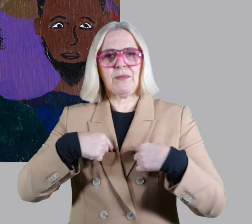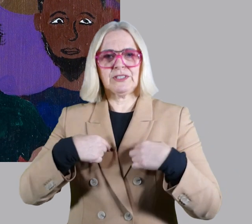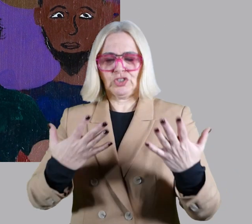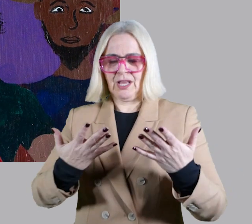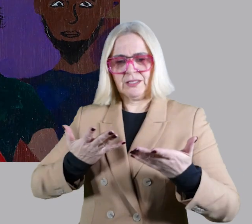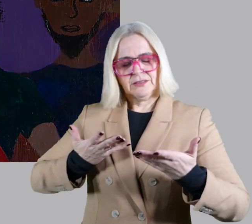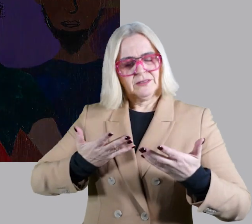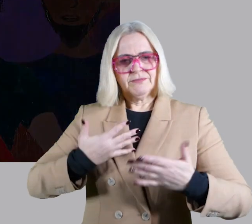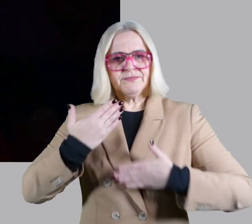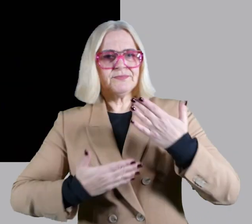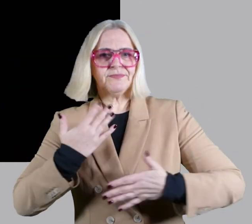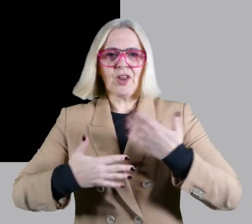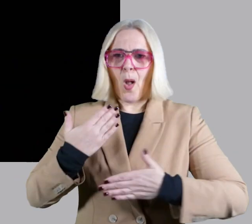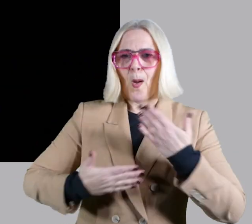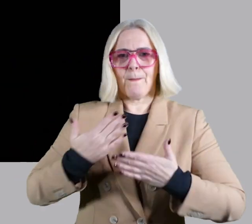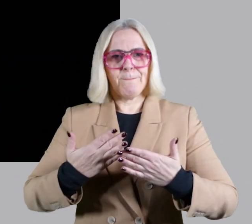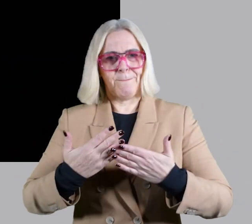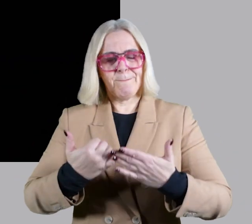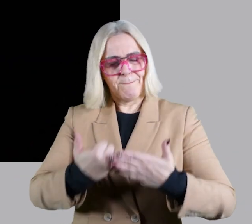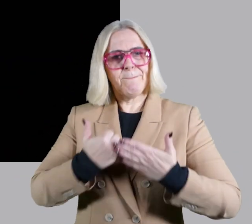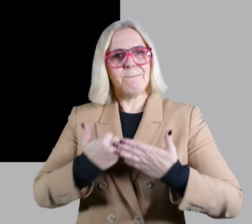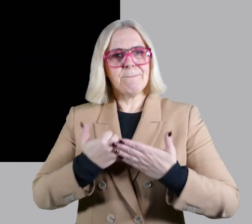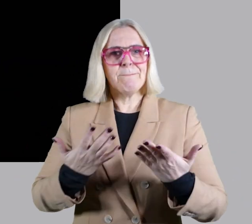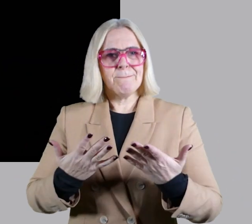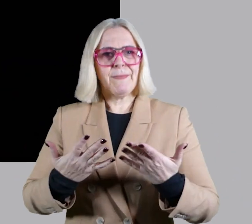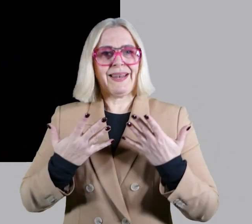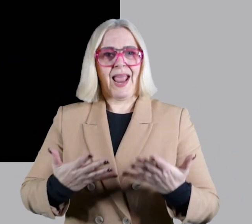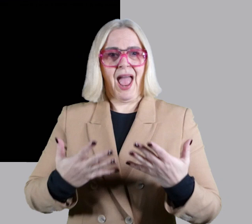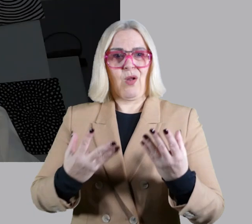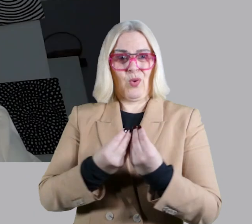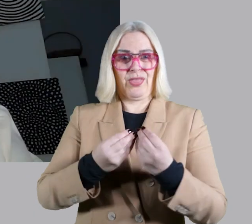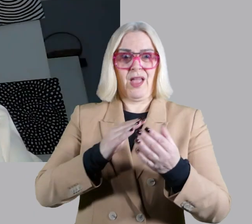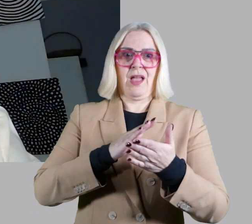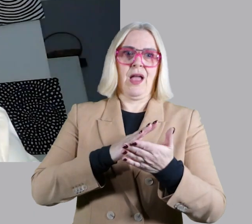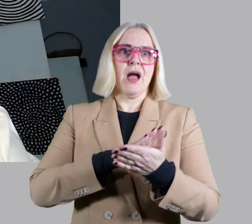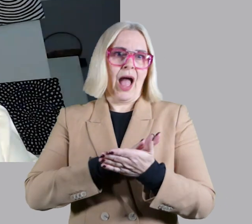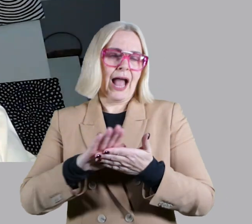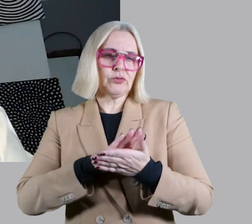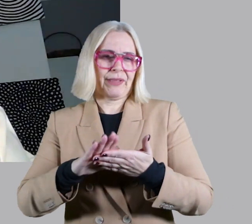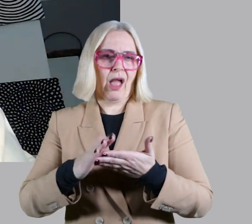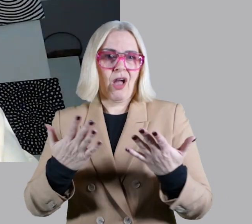For me, it was just a coping mechanism, really. Now, with hydroxyurea, of course it is a much better,